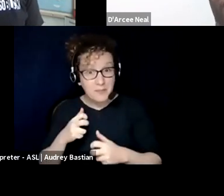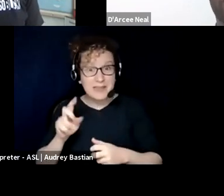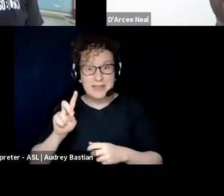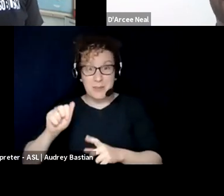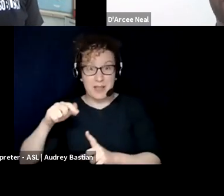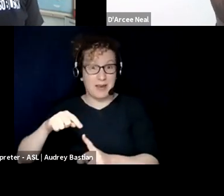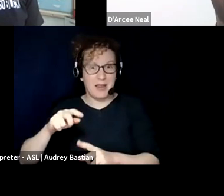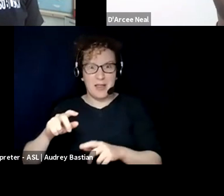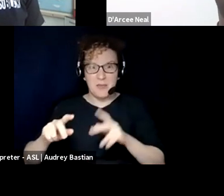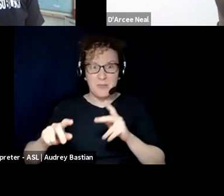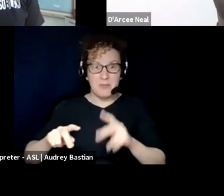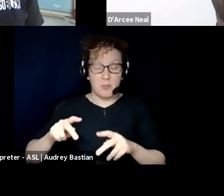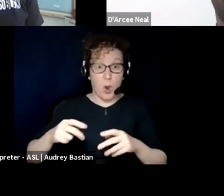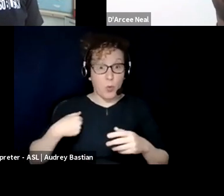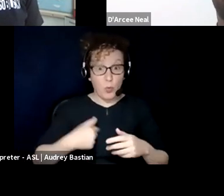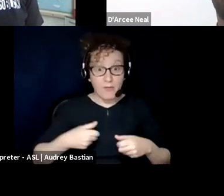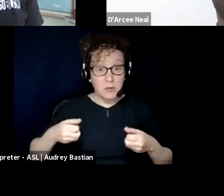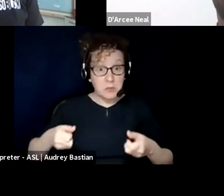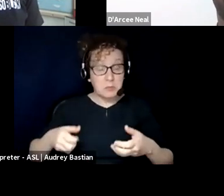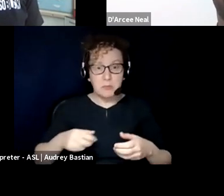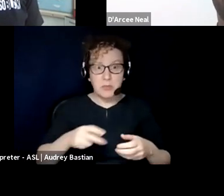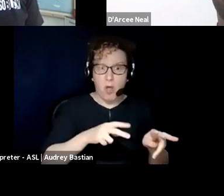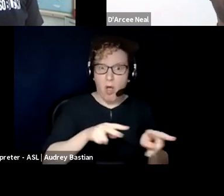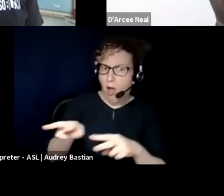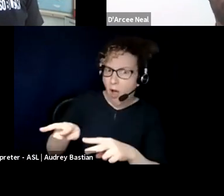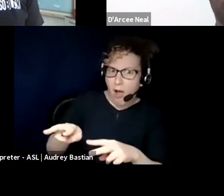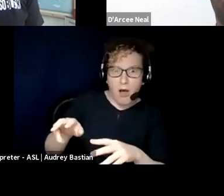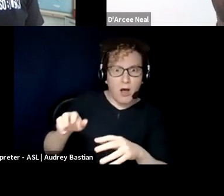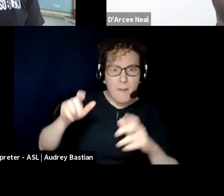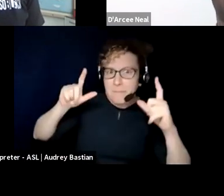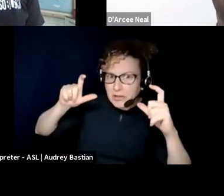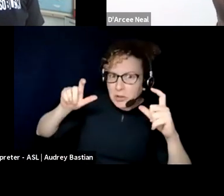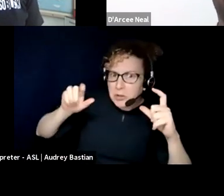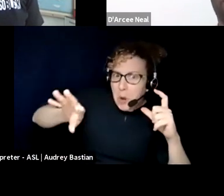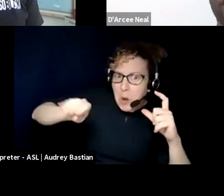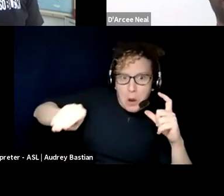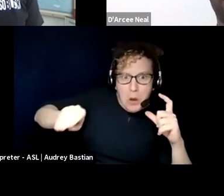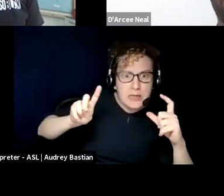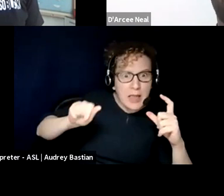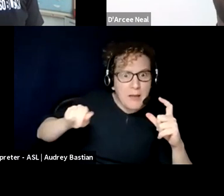traffic just to take pictures of us. And then you juxtapose that with for example, the story